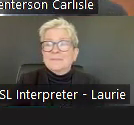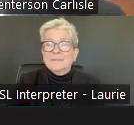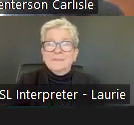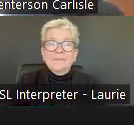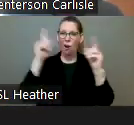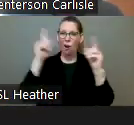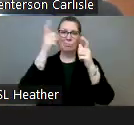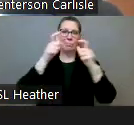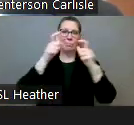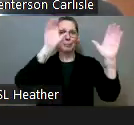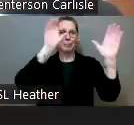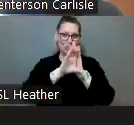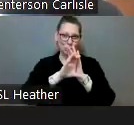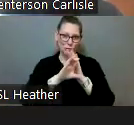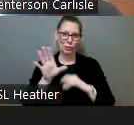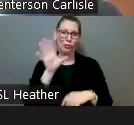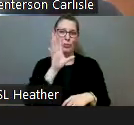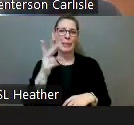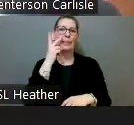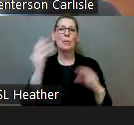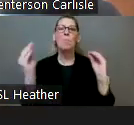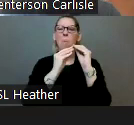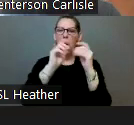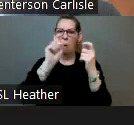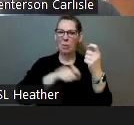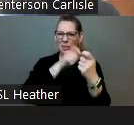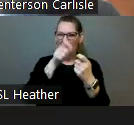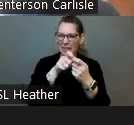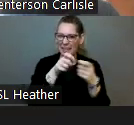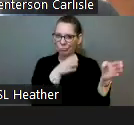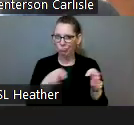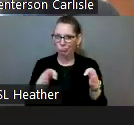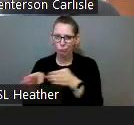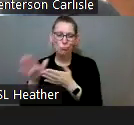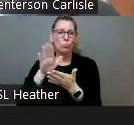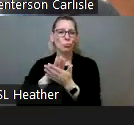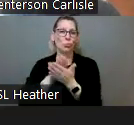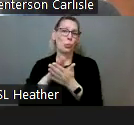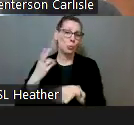going to be able to hear more specific strategies that schools use;